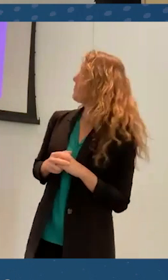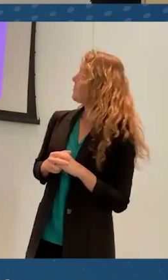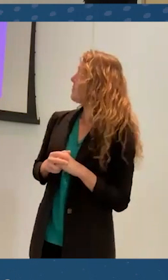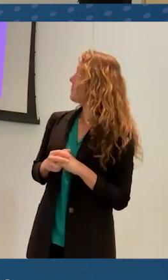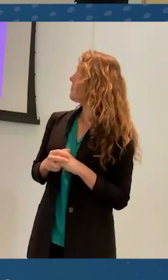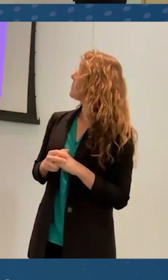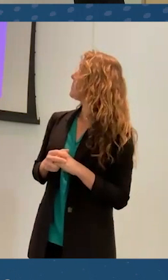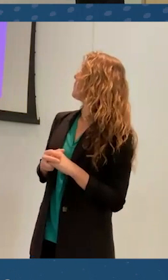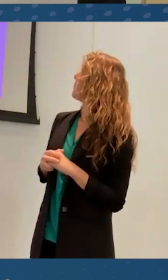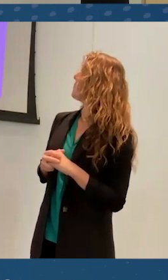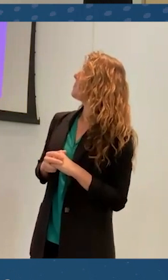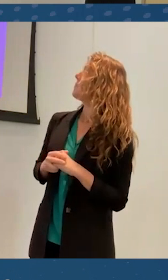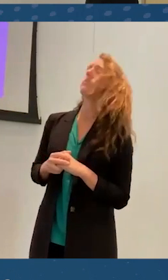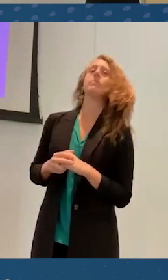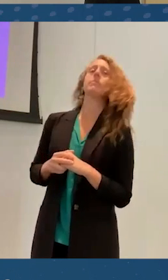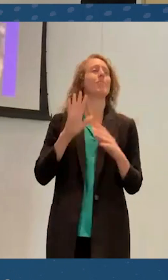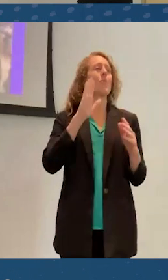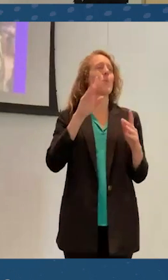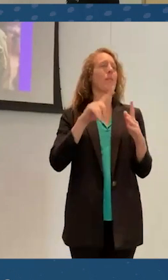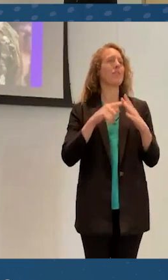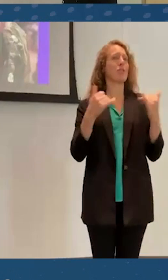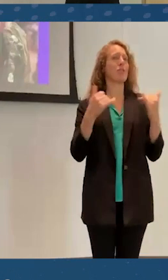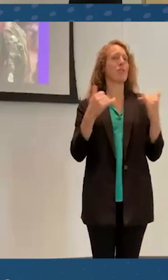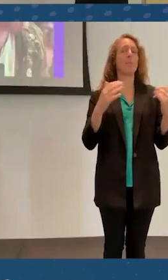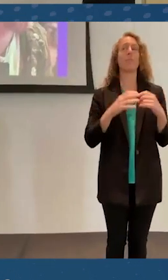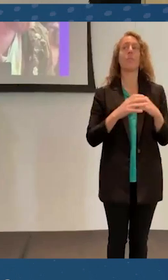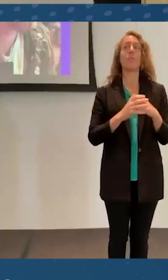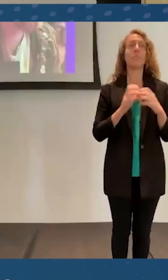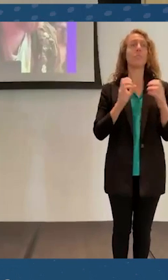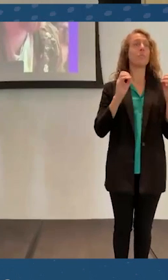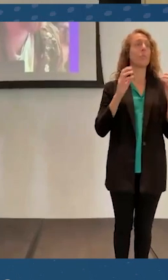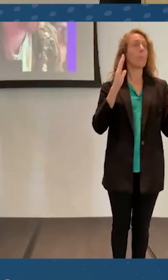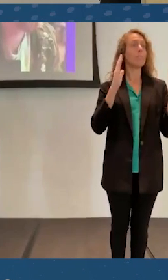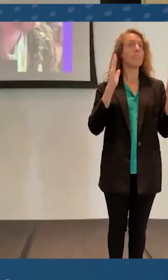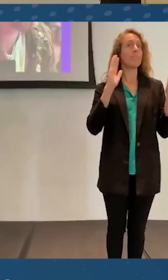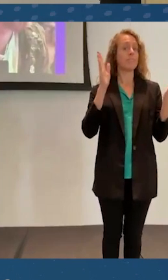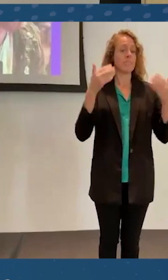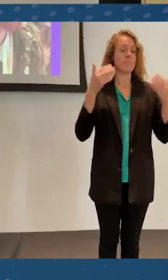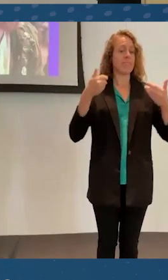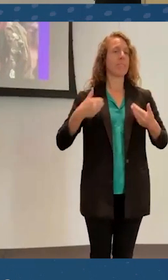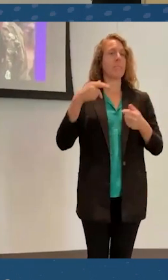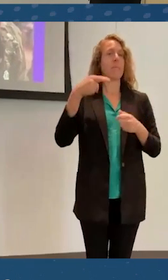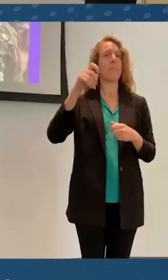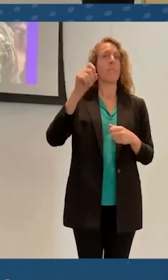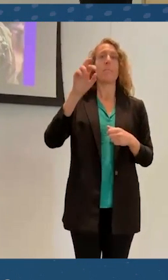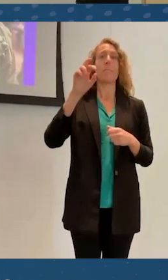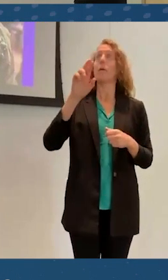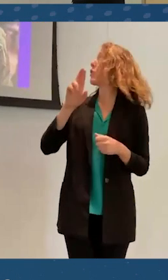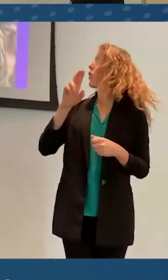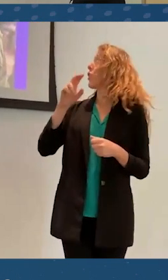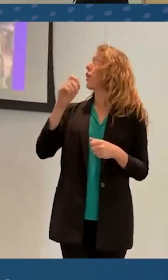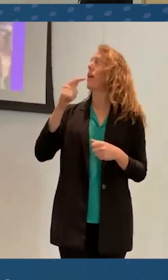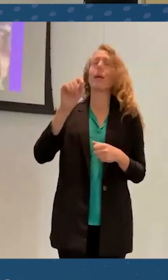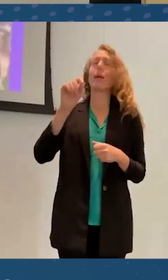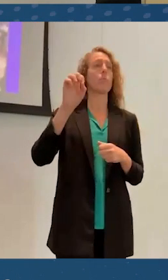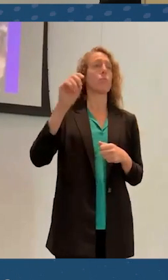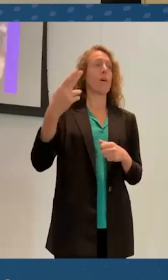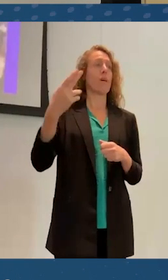All right, let's begin. So my name is Peter Galbraith. I'm the Senior Accessibility Engineer and Cyber Pun